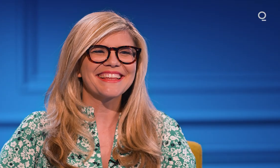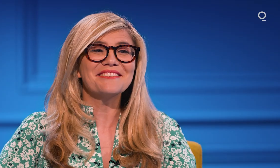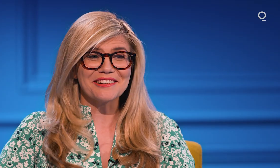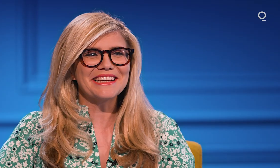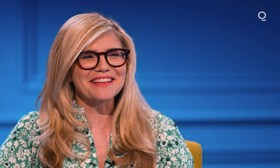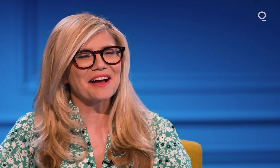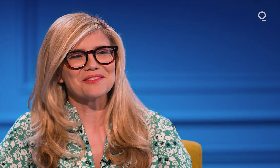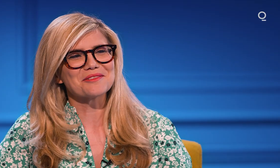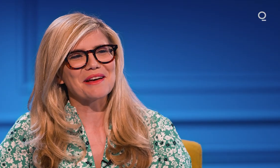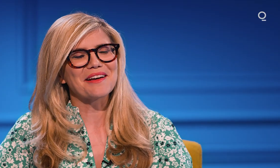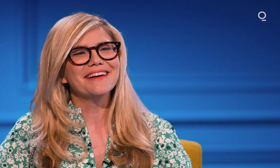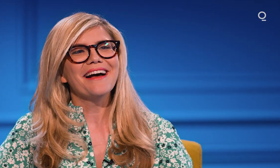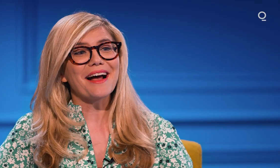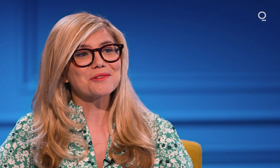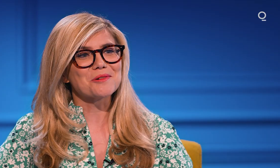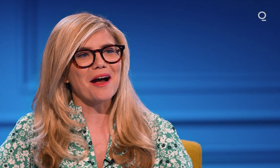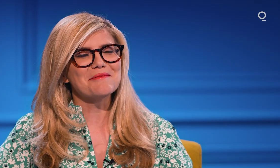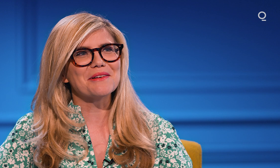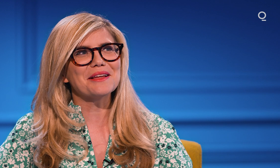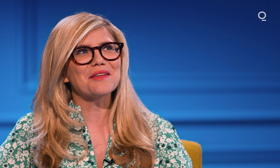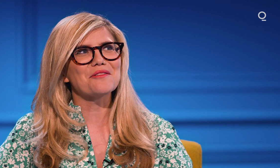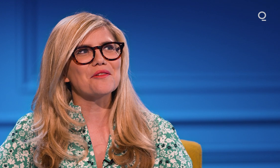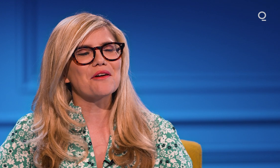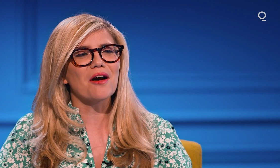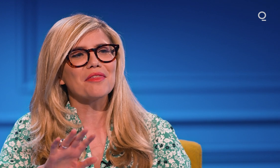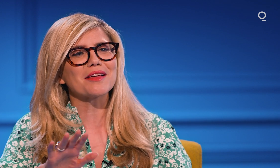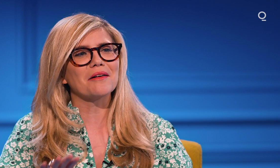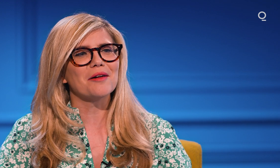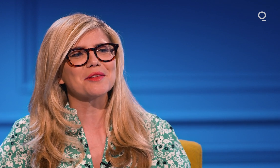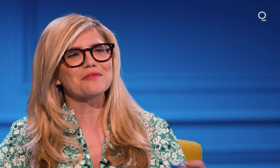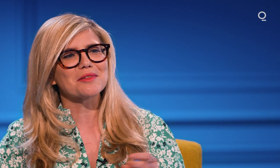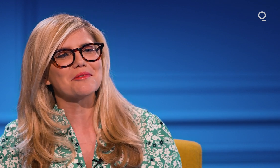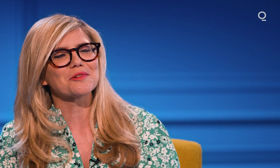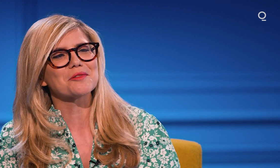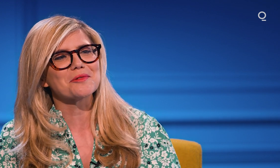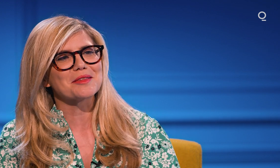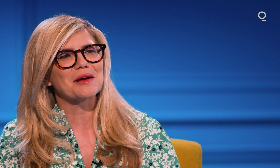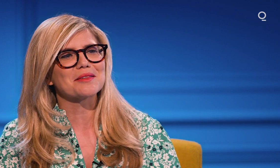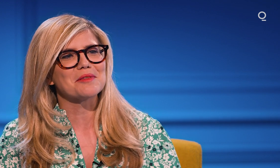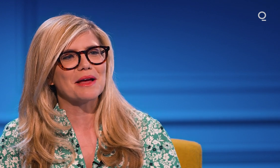Yes, it really is. I hadn't thought about that at all. But yeah, there are other things I'll come to from some of your stories about some of